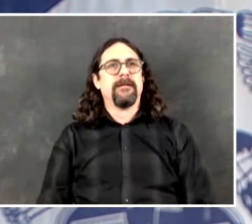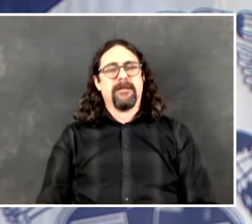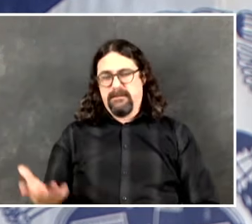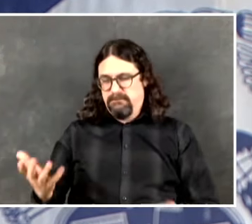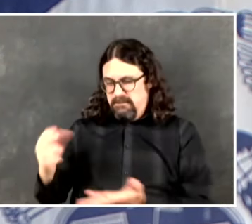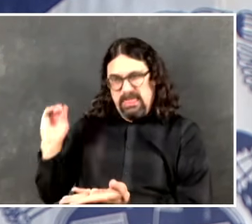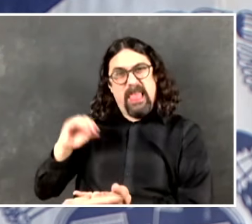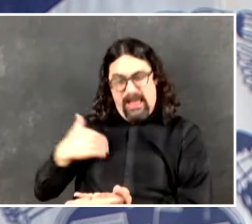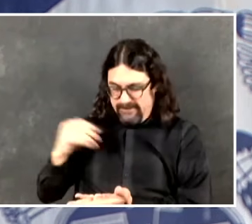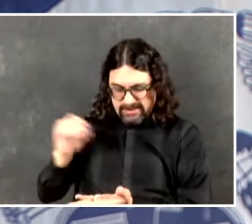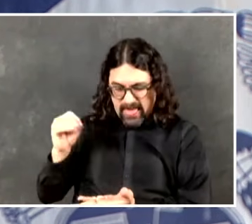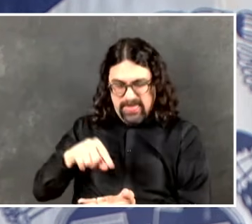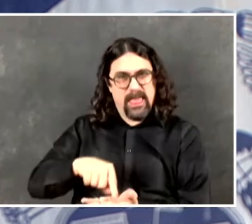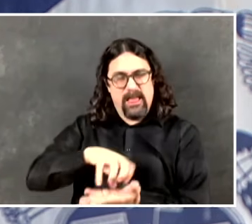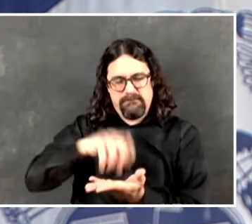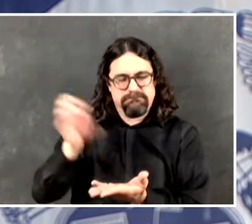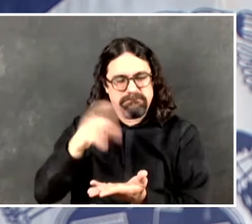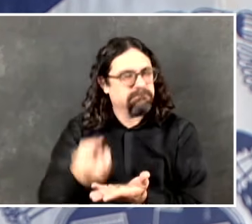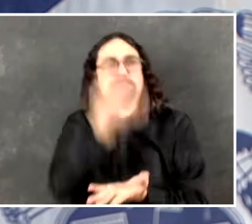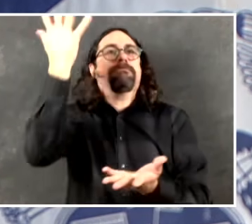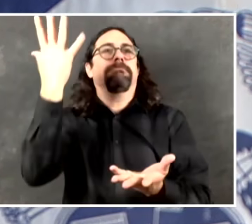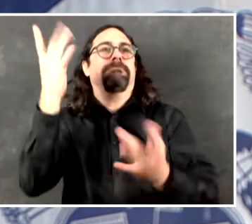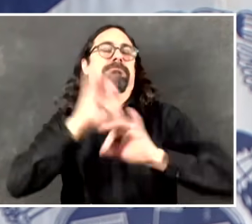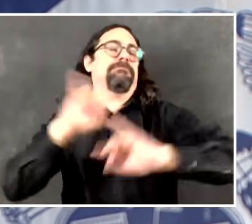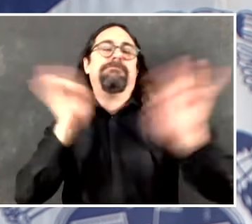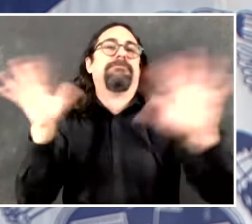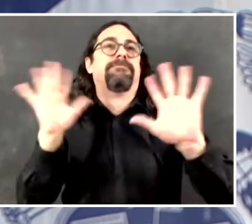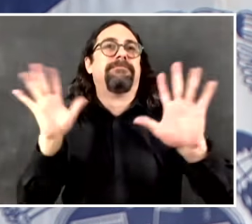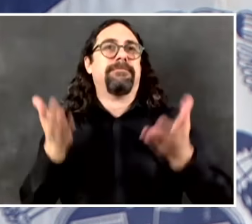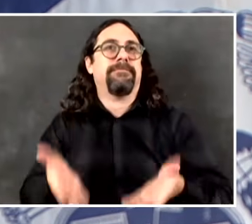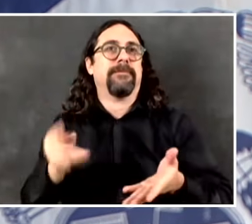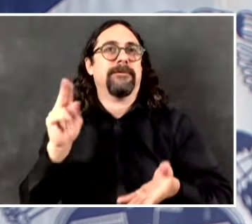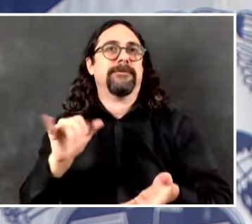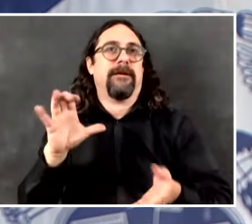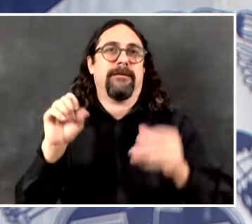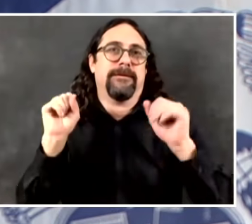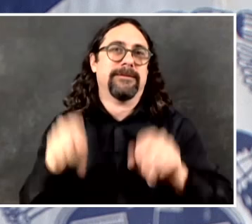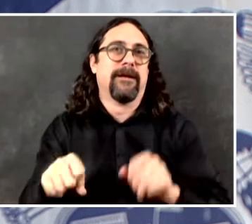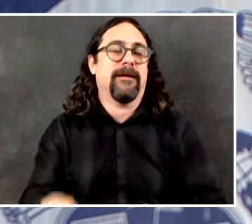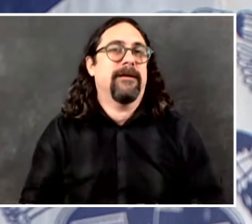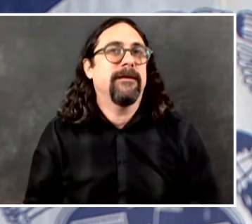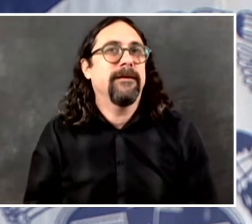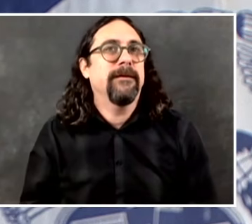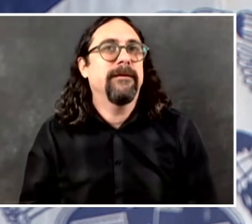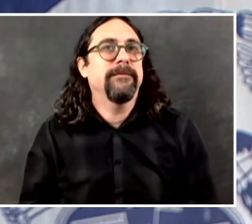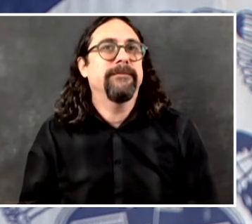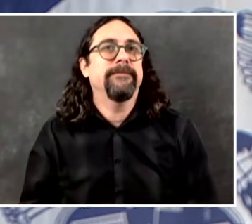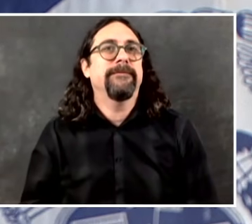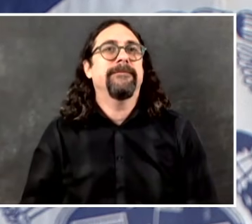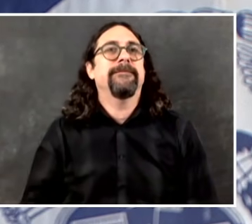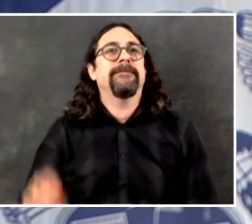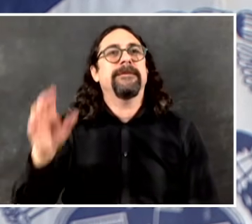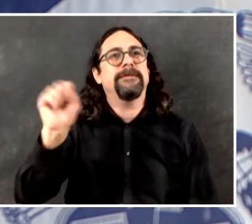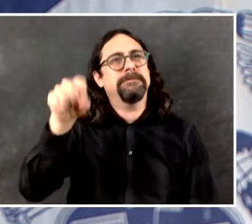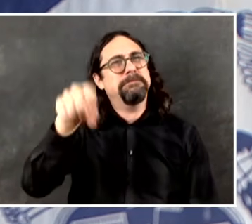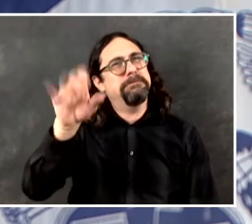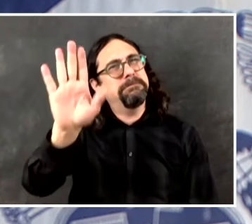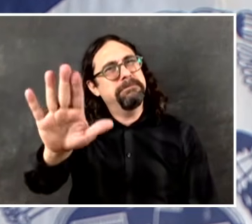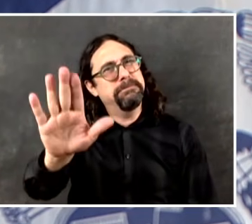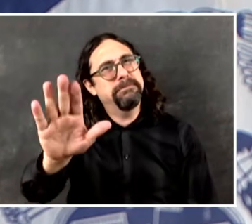YOU'VE MADE SOMETHING OUT OF NOTHING, YOU KNOW WHAT I MEAN. THIS CITY CAN'T TELL YOU HOW MANY TIMES IN OUR HISTORY PEOPLE SAID IT WASAL L